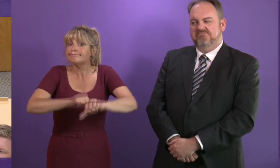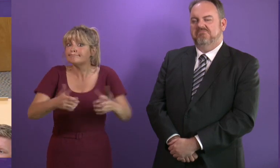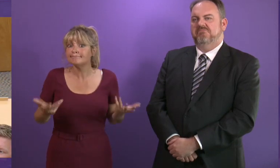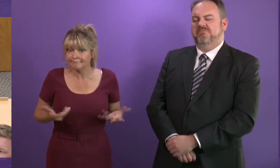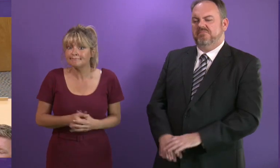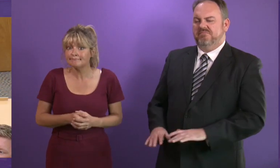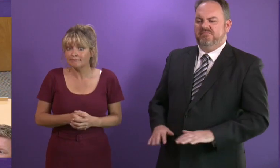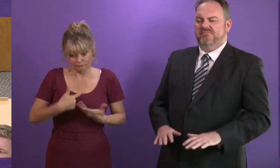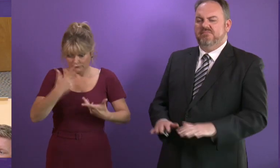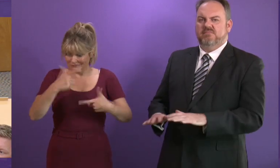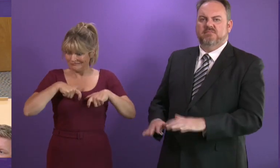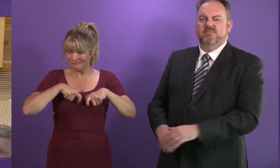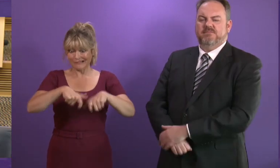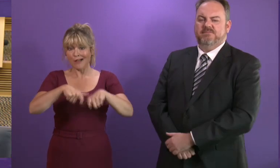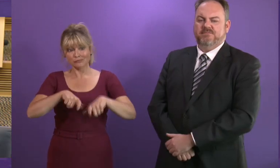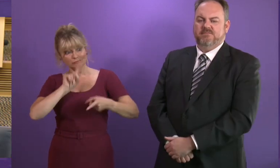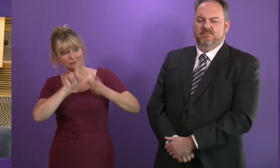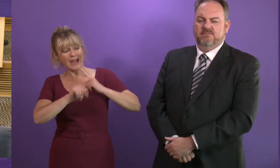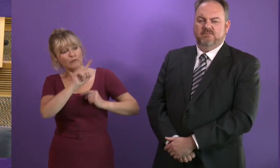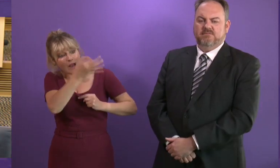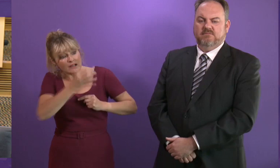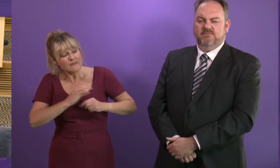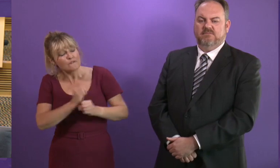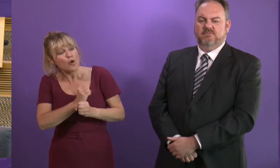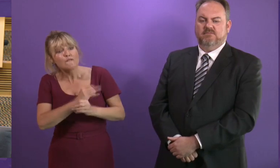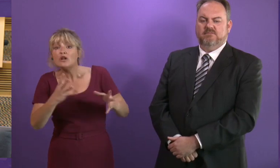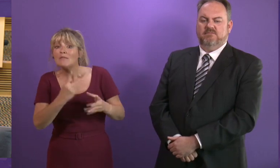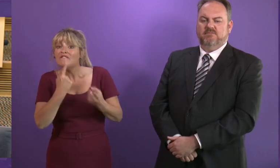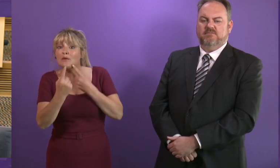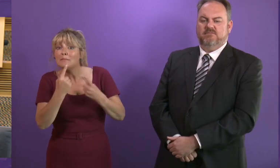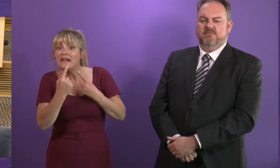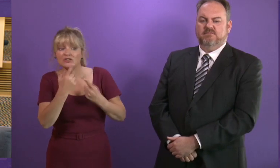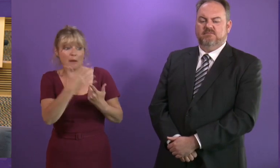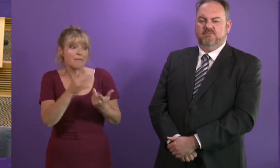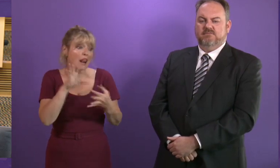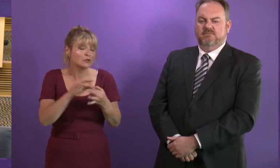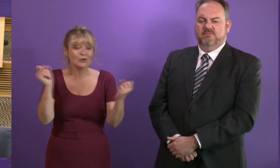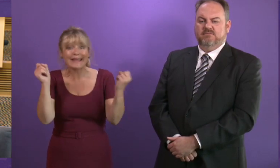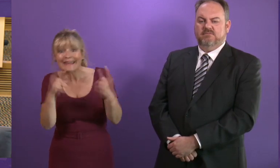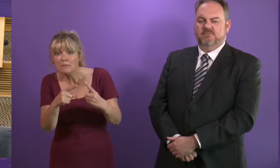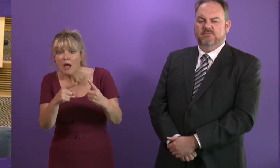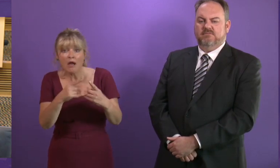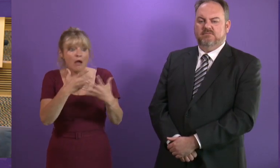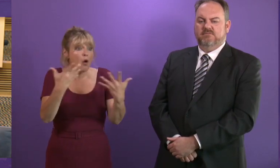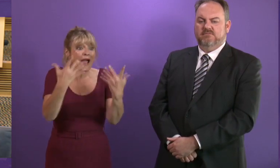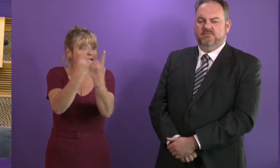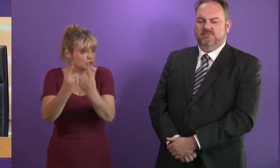to respond to freedom of information requests about email correspondence on any particular issue. Asda (Treatment of Female Workers)